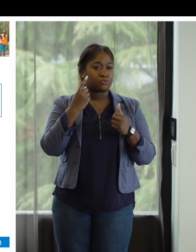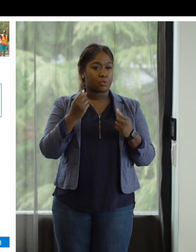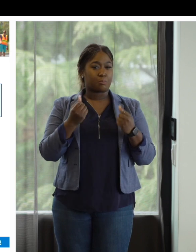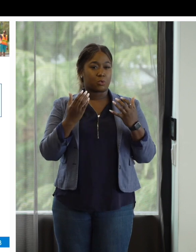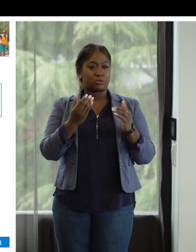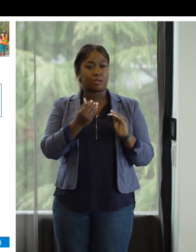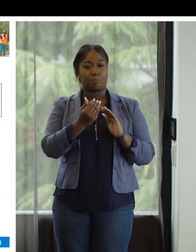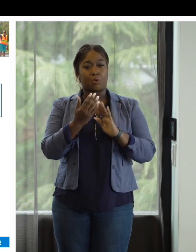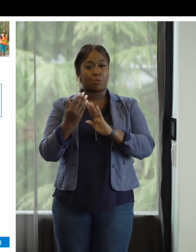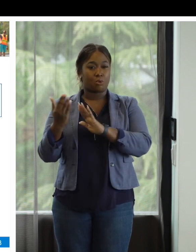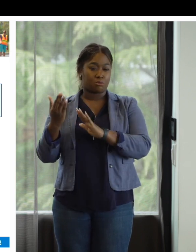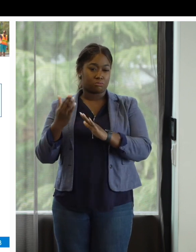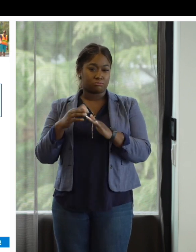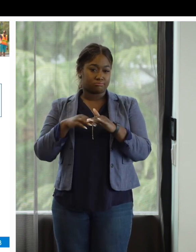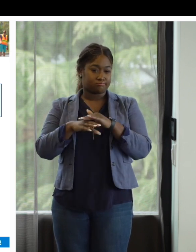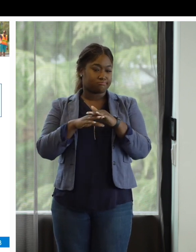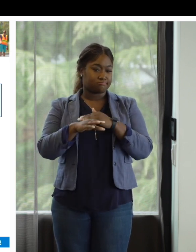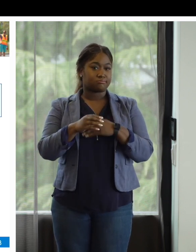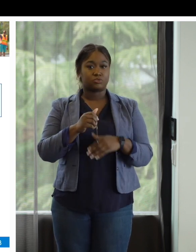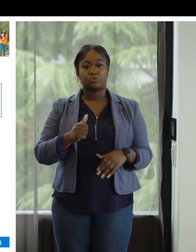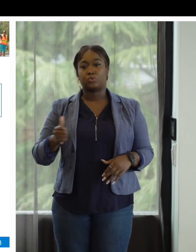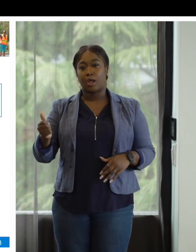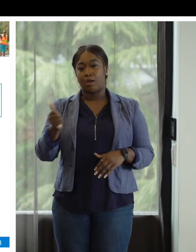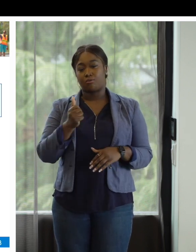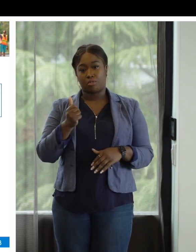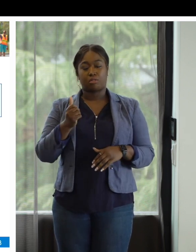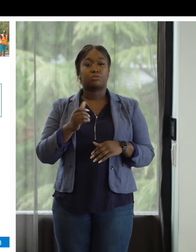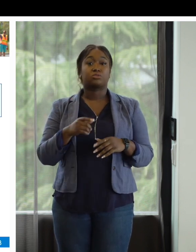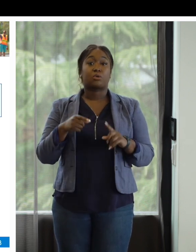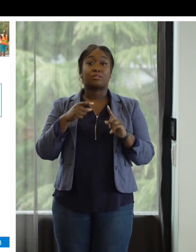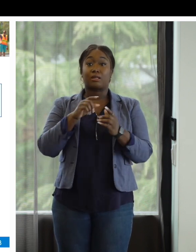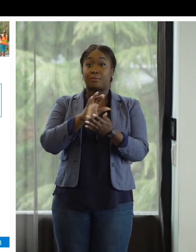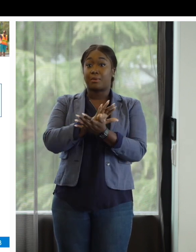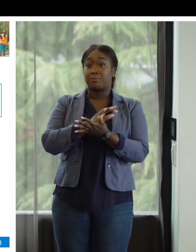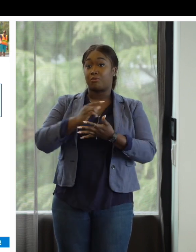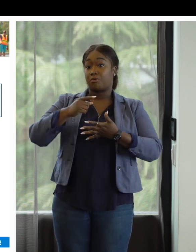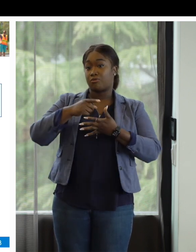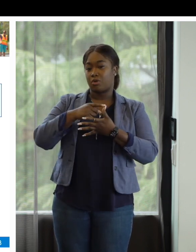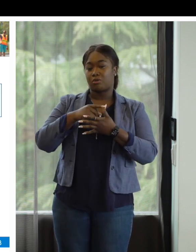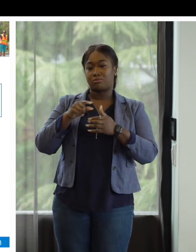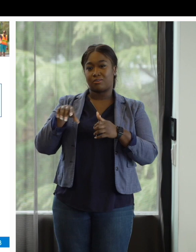Travel and this paper you can find on the USDOT